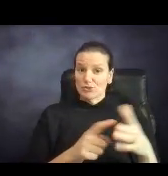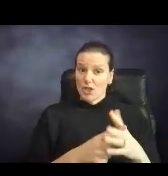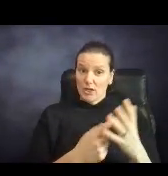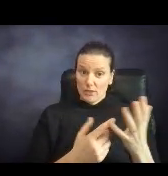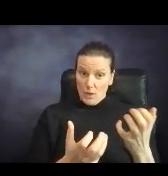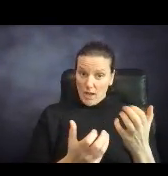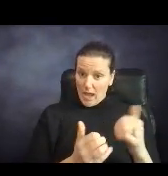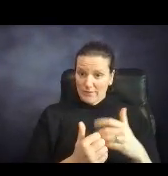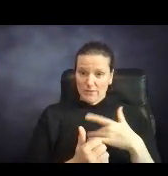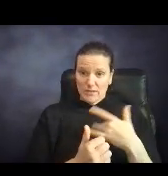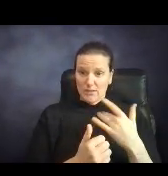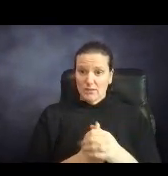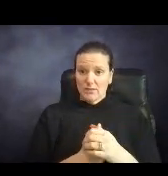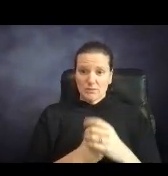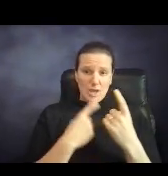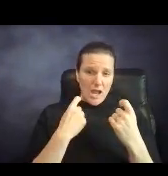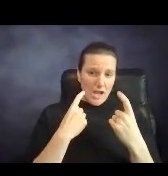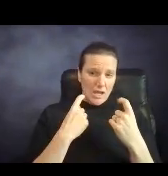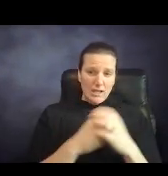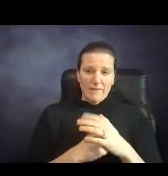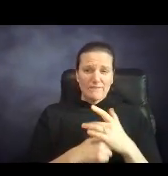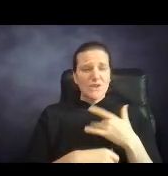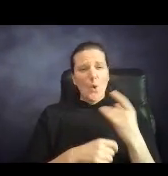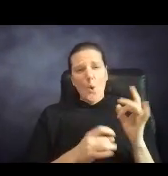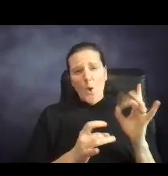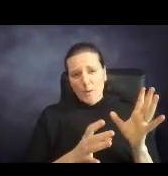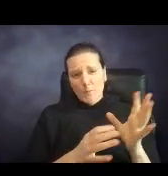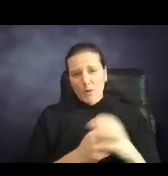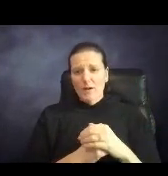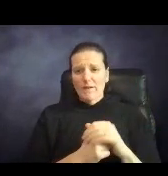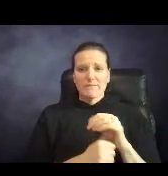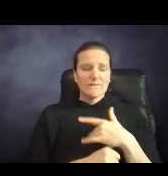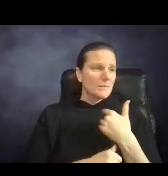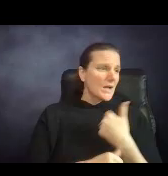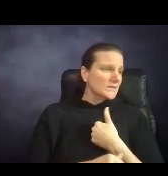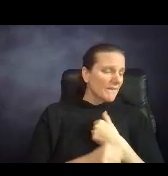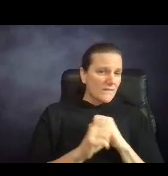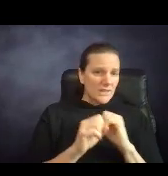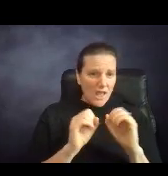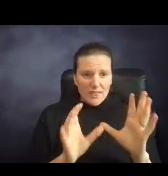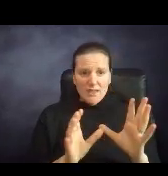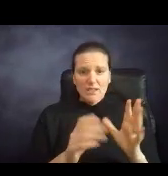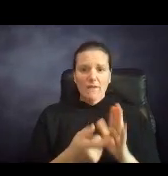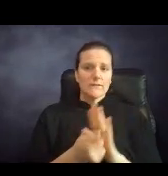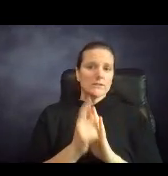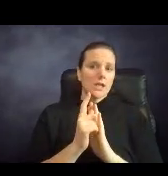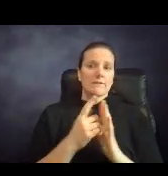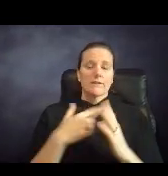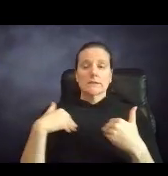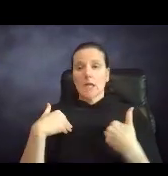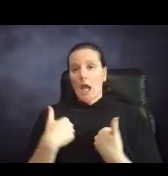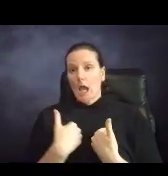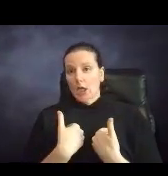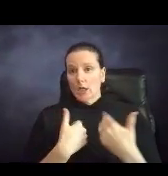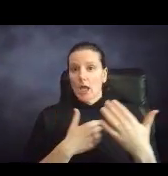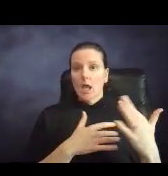How have you been feeling? She's like, she started crying. She's like, I feel horrible. I don't feel like myself at all. I all of a sudden I just, I feel so tired, I feel so moody.